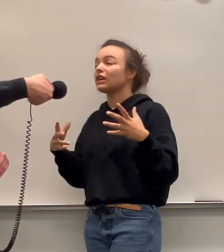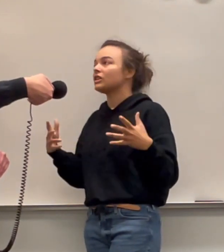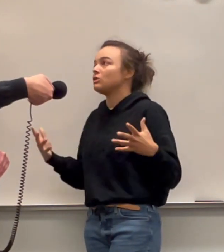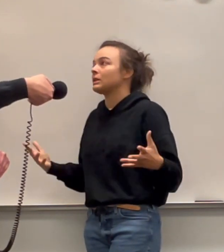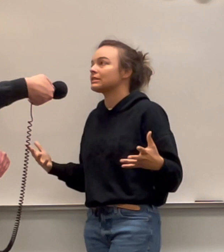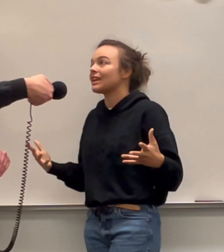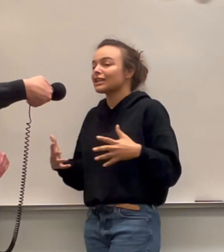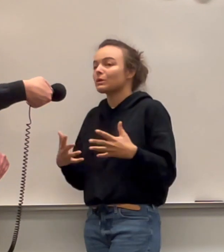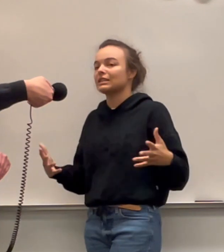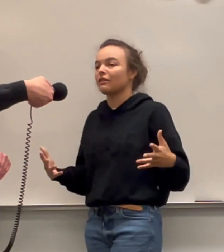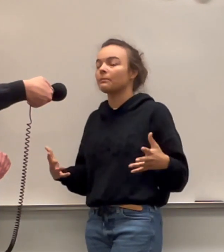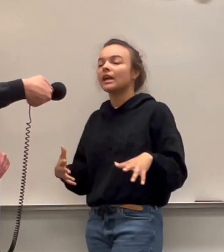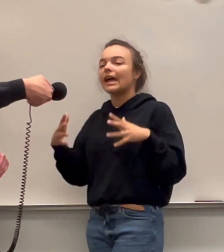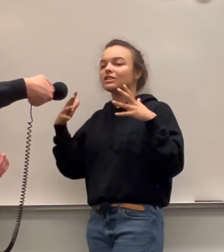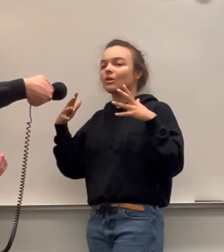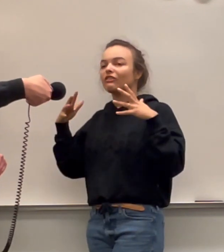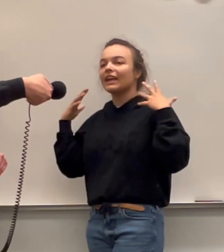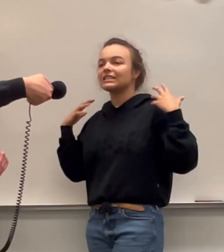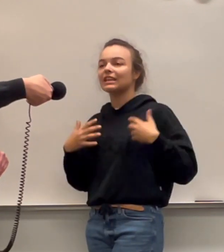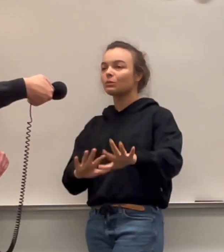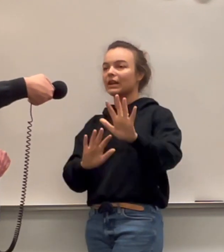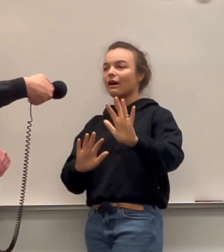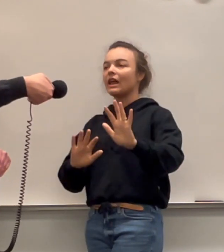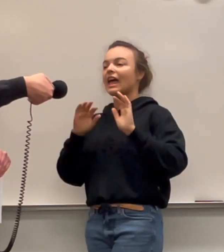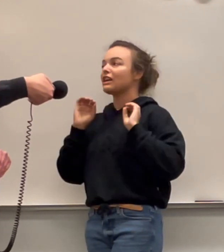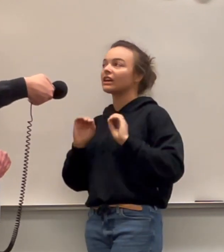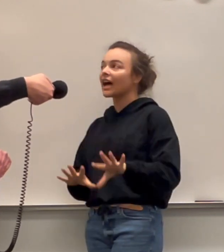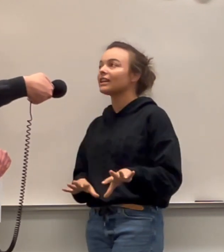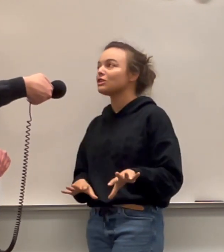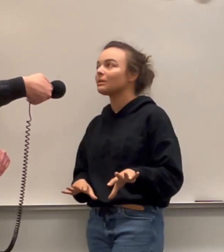being good humans that's what I tell them and so if I can send one out and they are a kind human